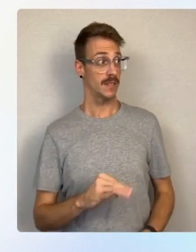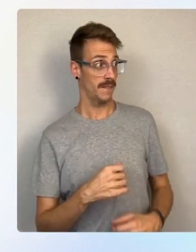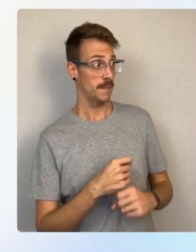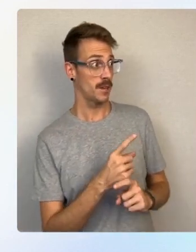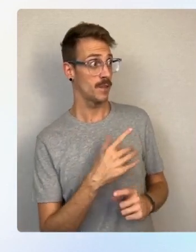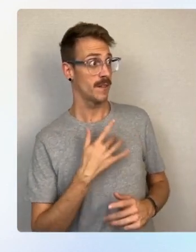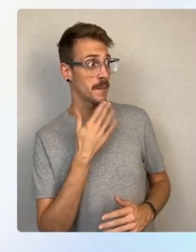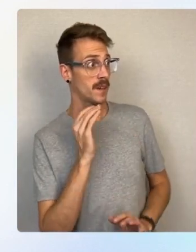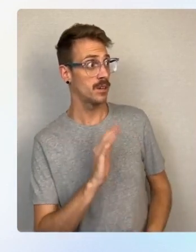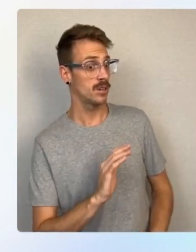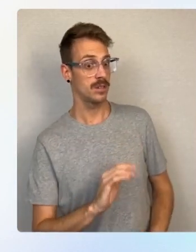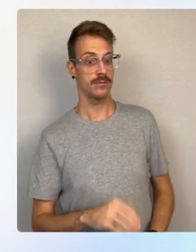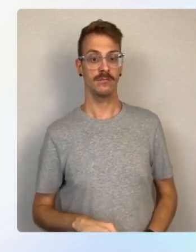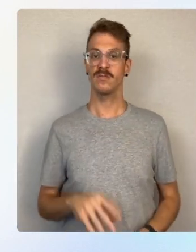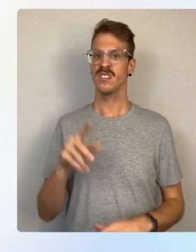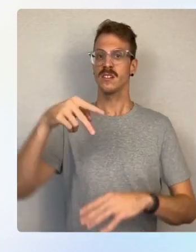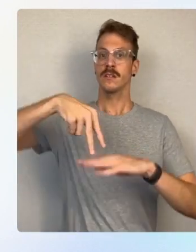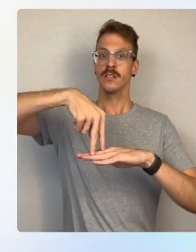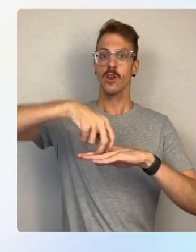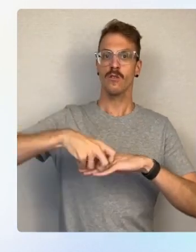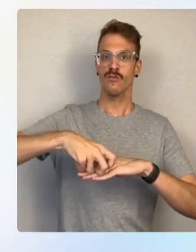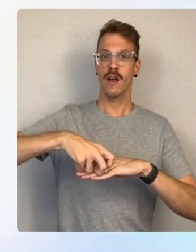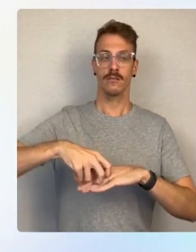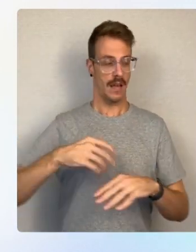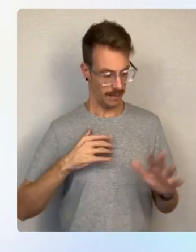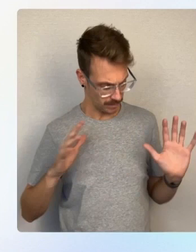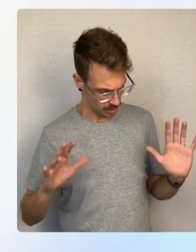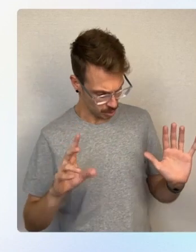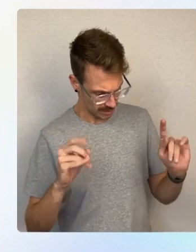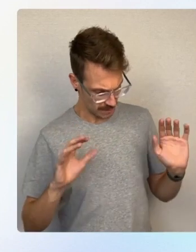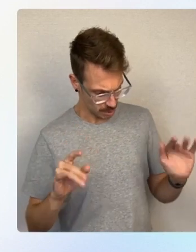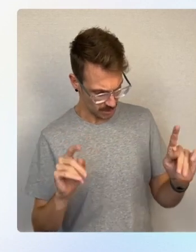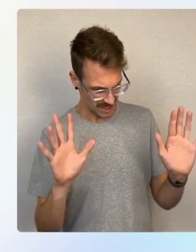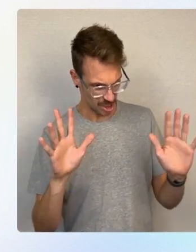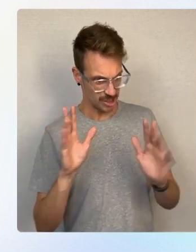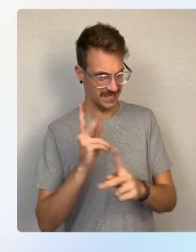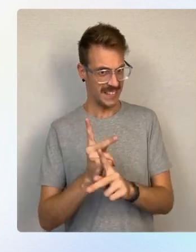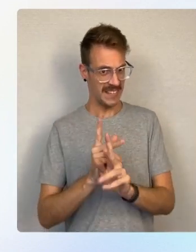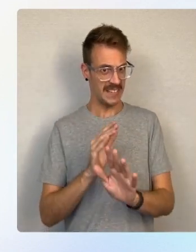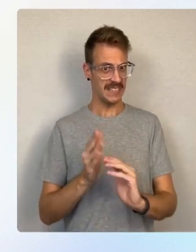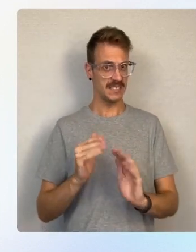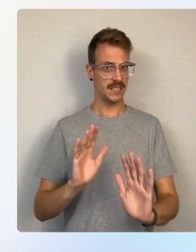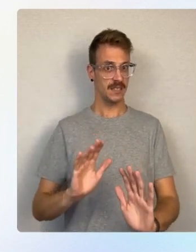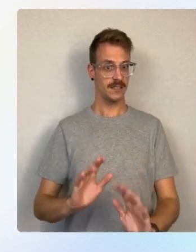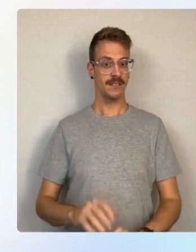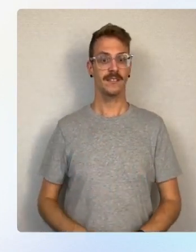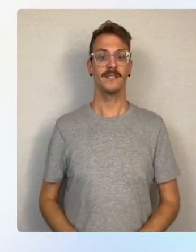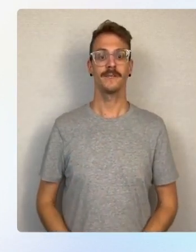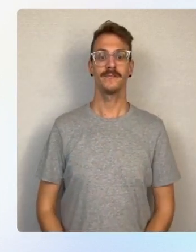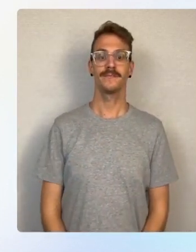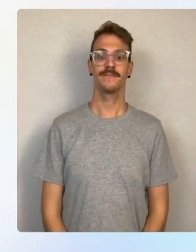[Man] If it eases your mind. [Woman] Get on the ground. [Man] I'm doin' it, I'm doin' it! Just take it easy.